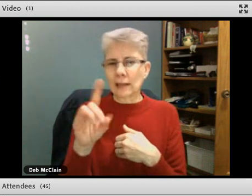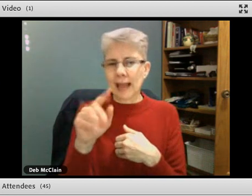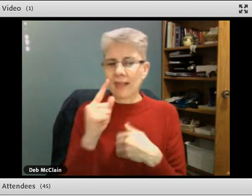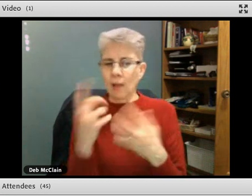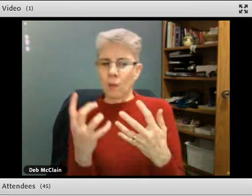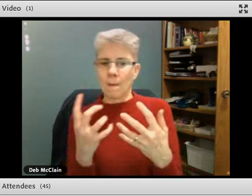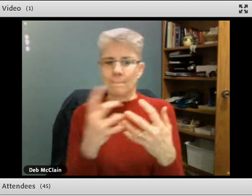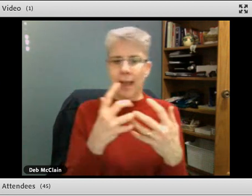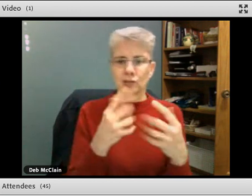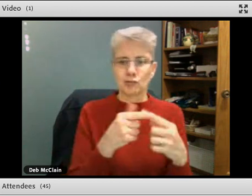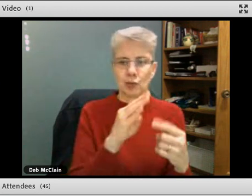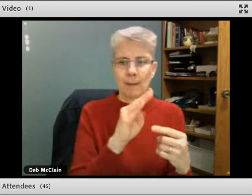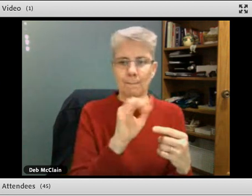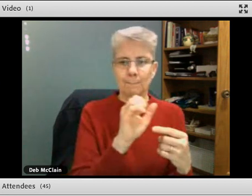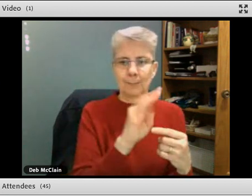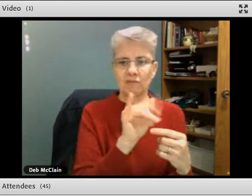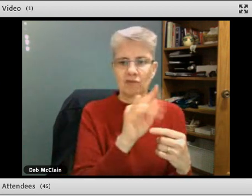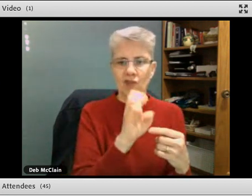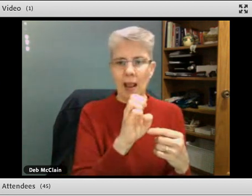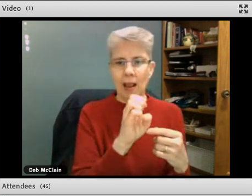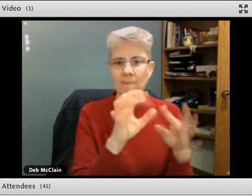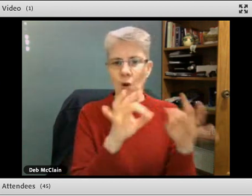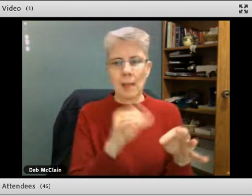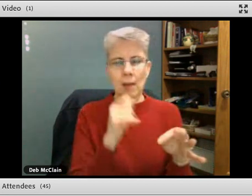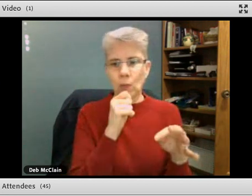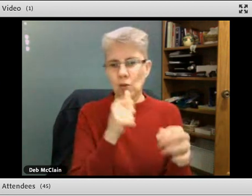We probably won't replace all of our MARC records right away.